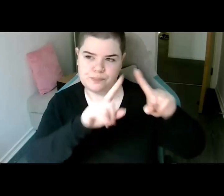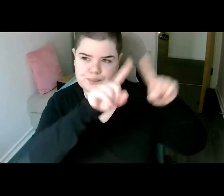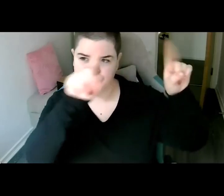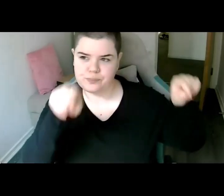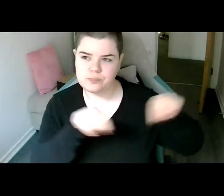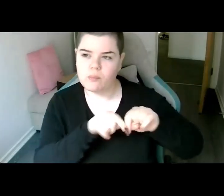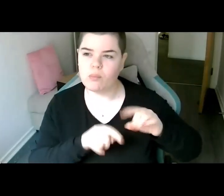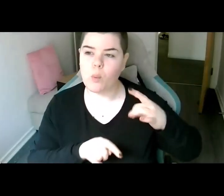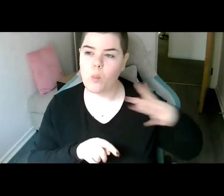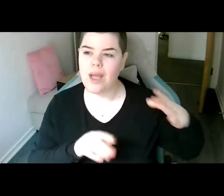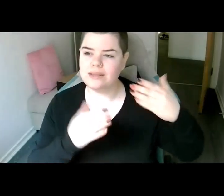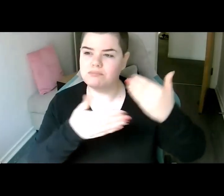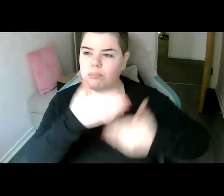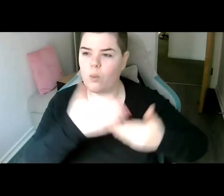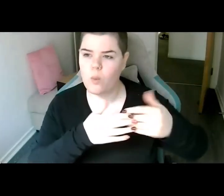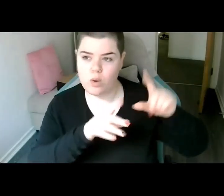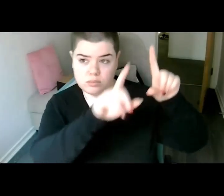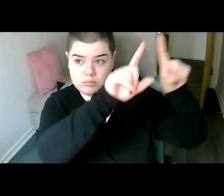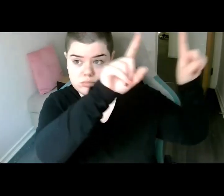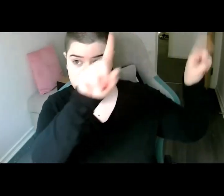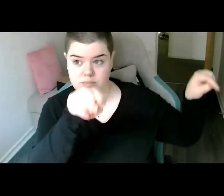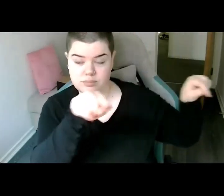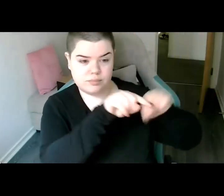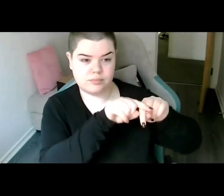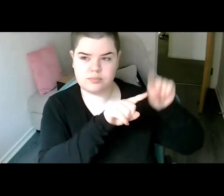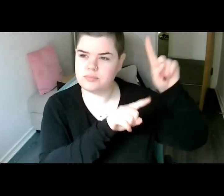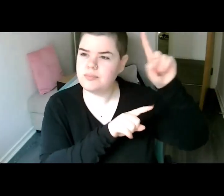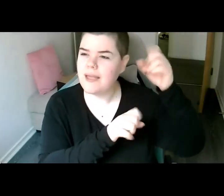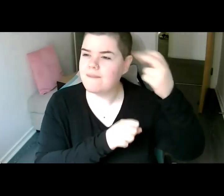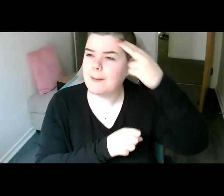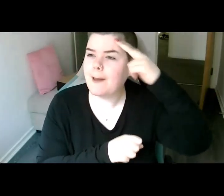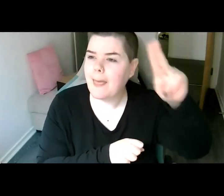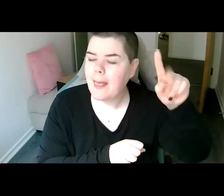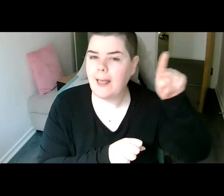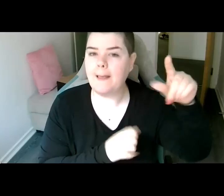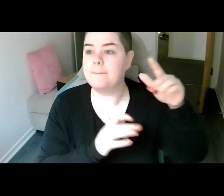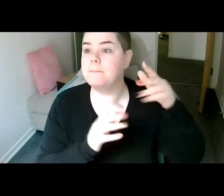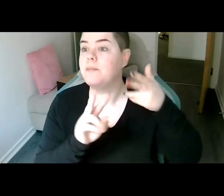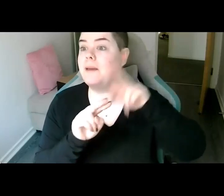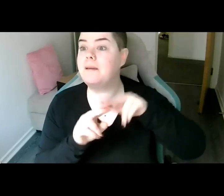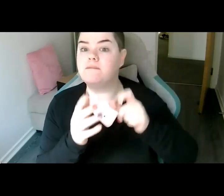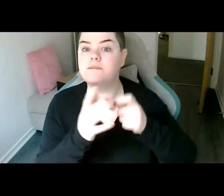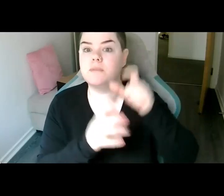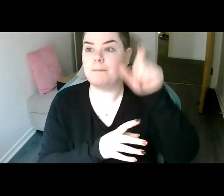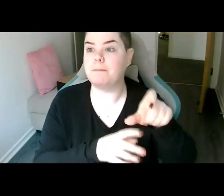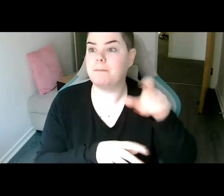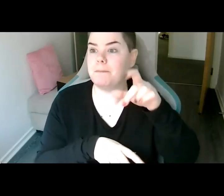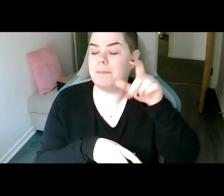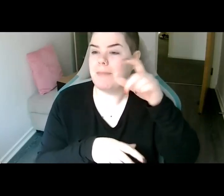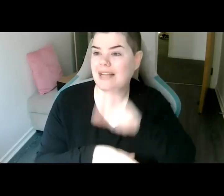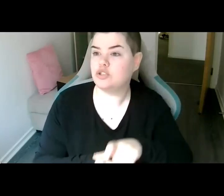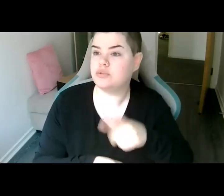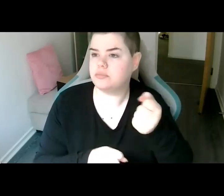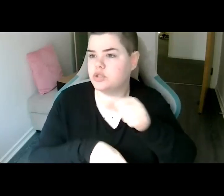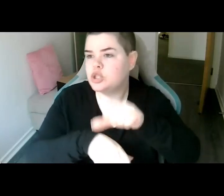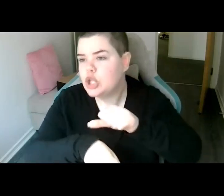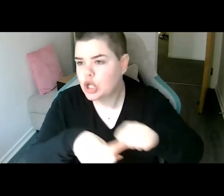on those whiteboards that you have on the top of behind patients beds that maybe show their name or show that,